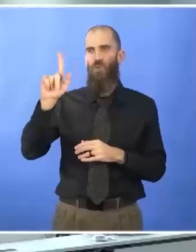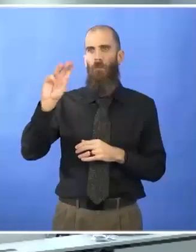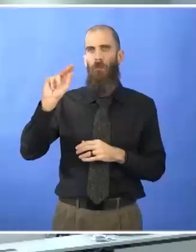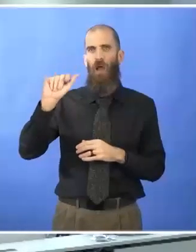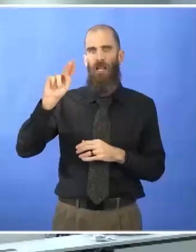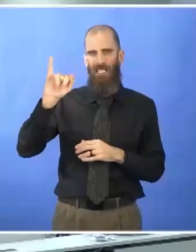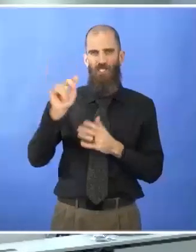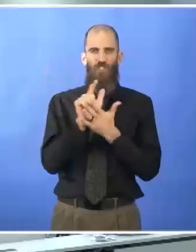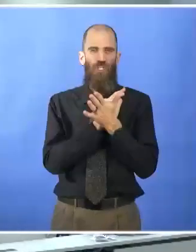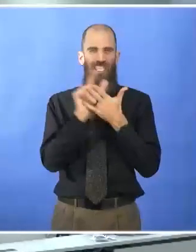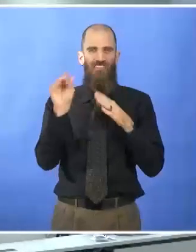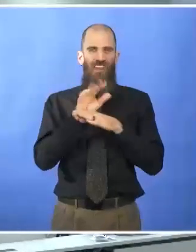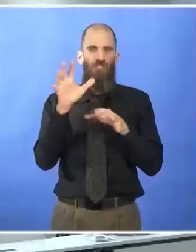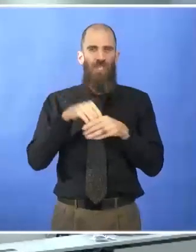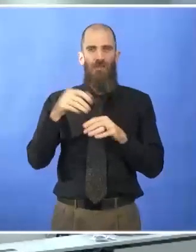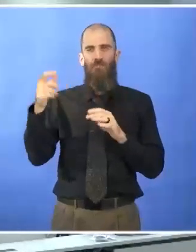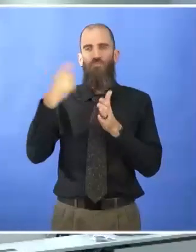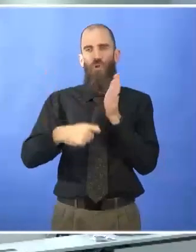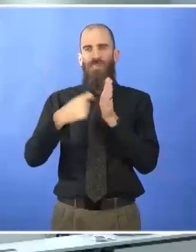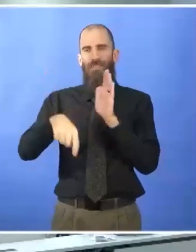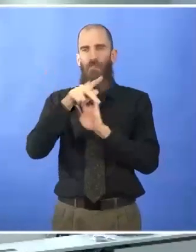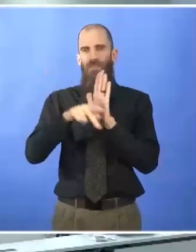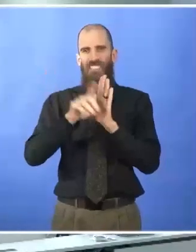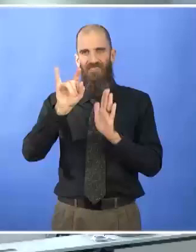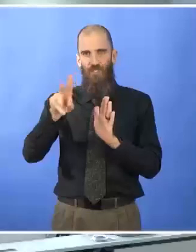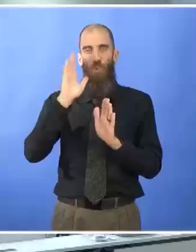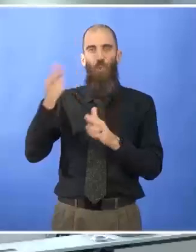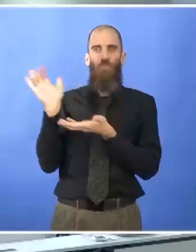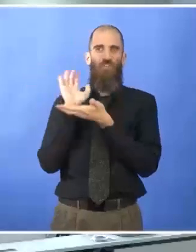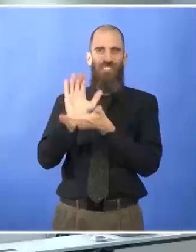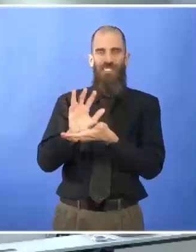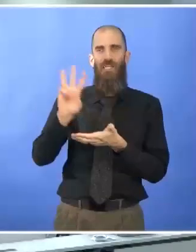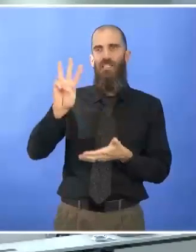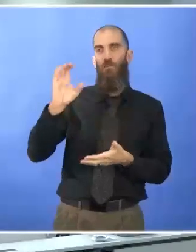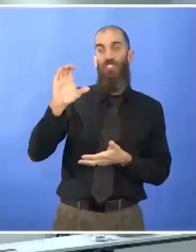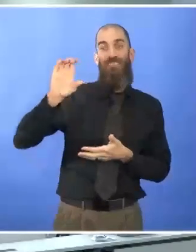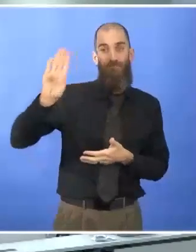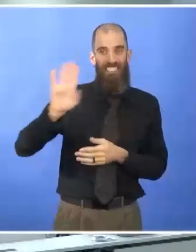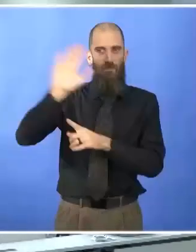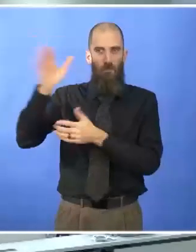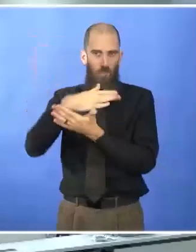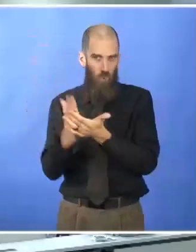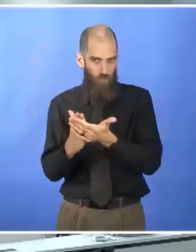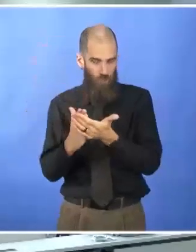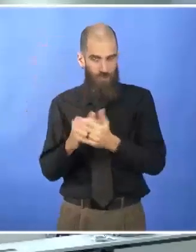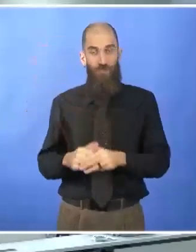WIRELINE COMPETITION BUREAUS PORTION OF THE ITEM, AND DIANE